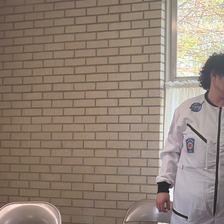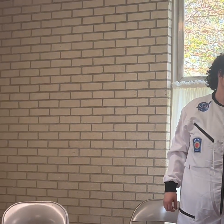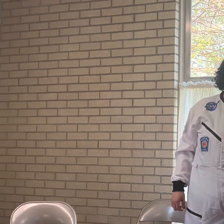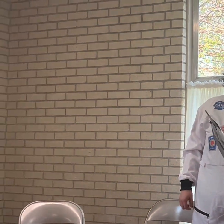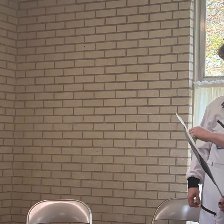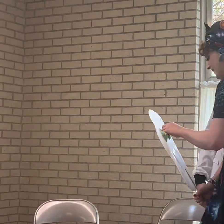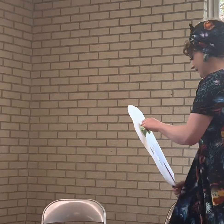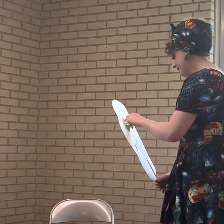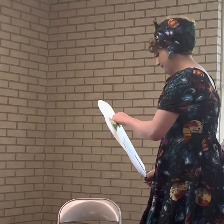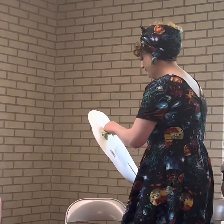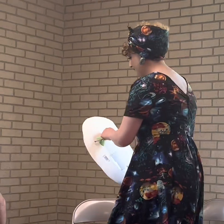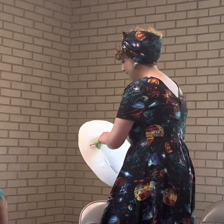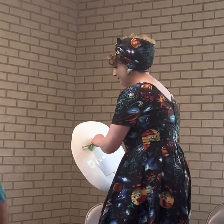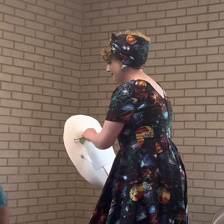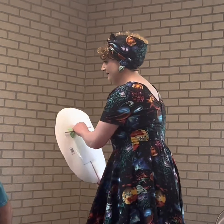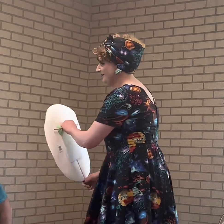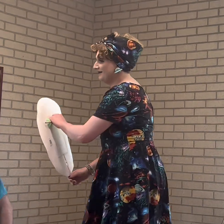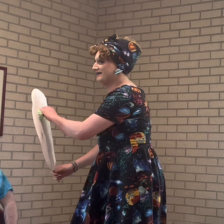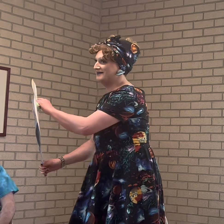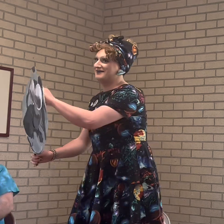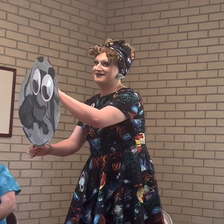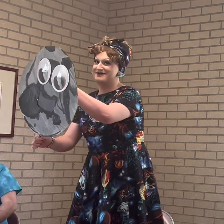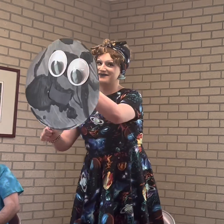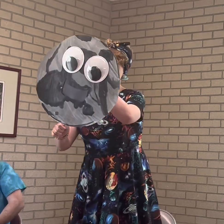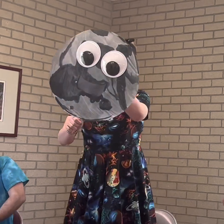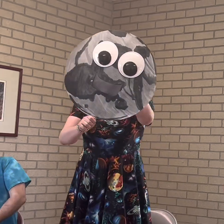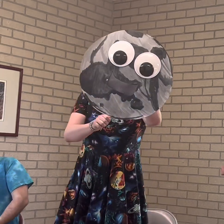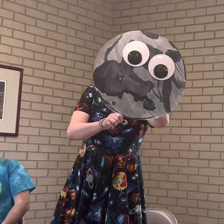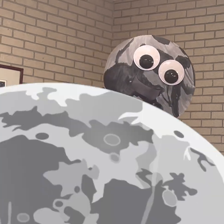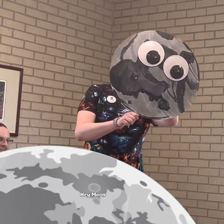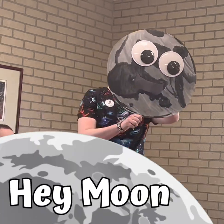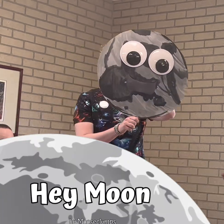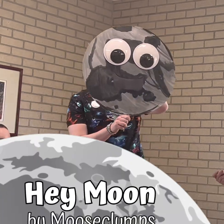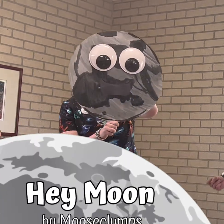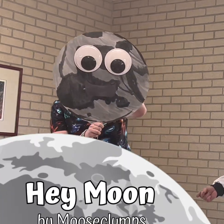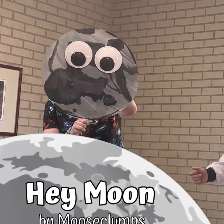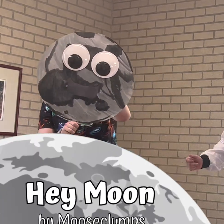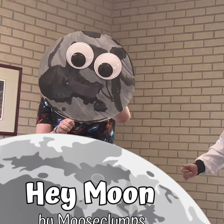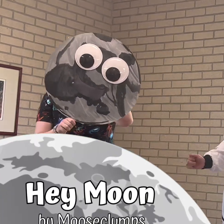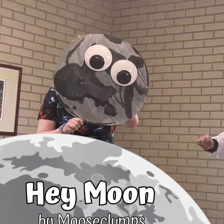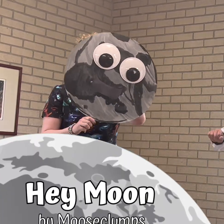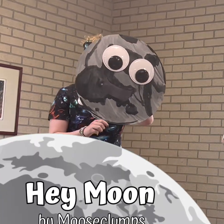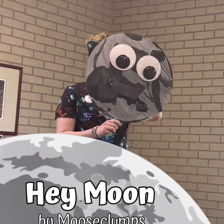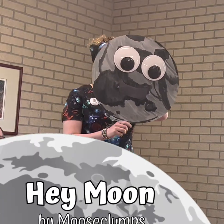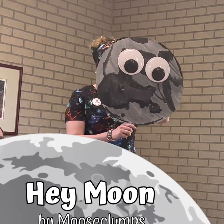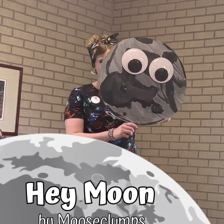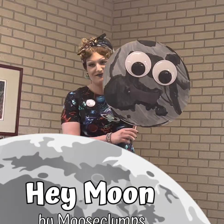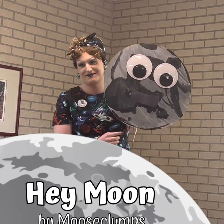Hey Moon by Mooseclumps.